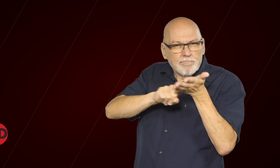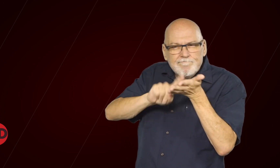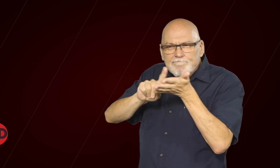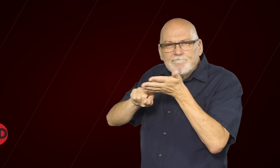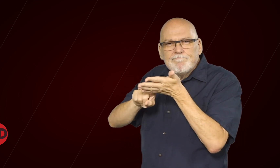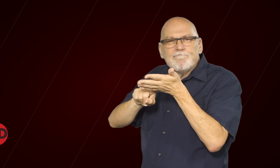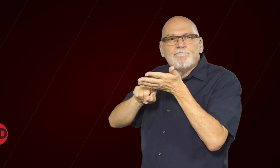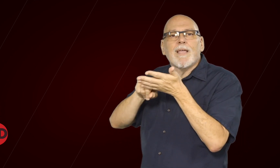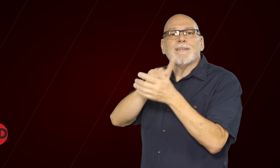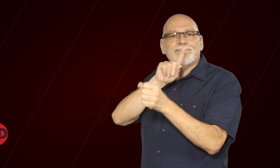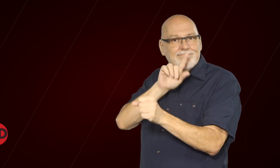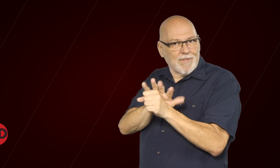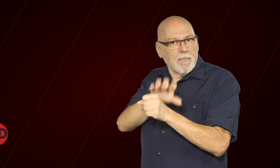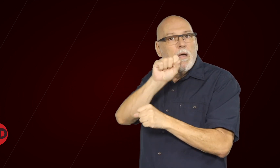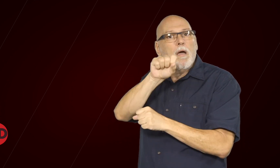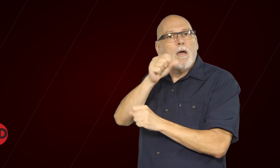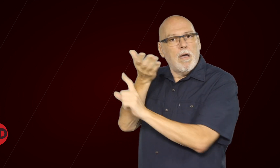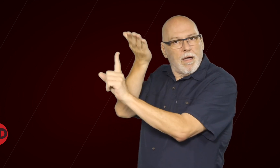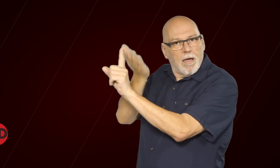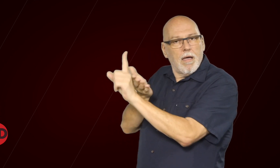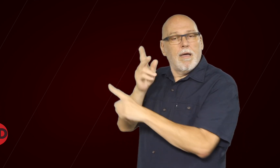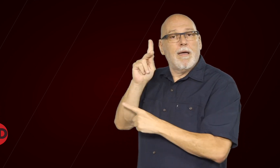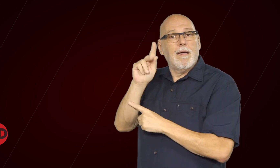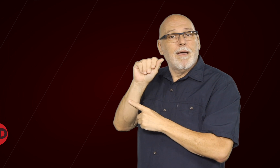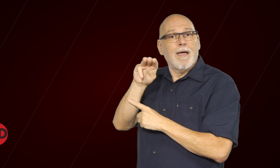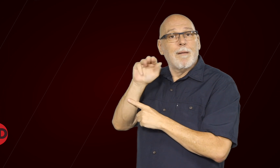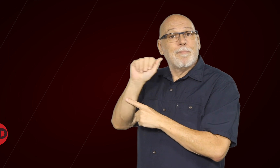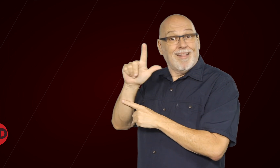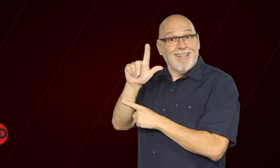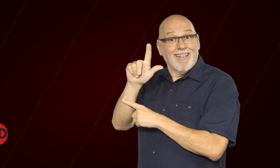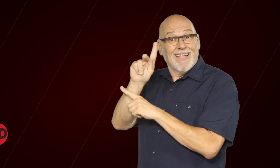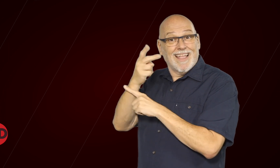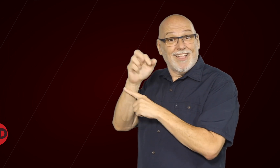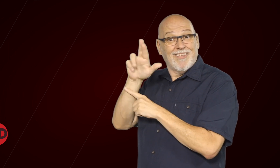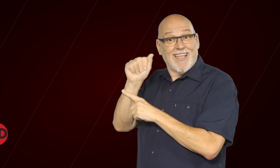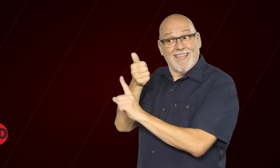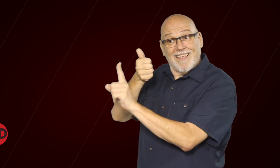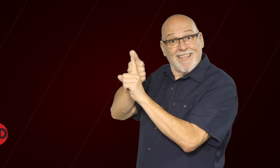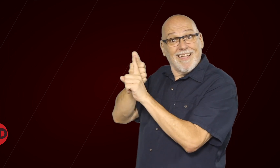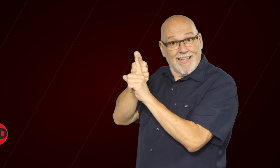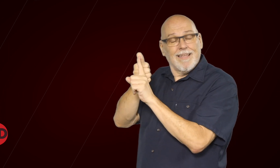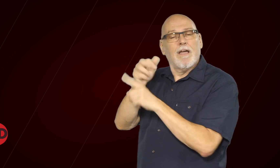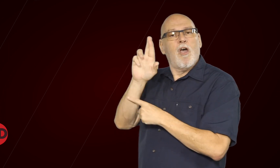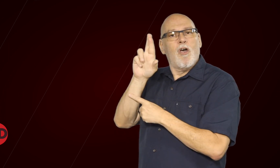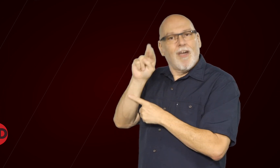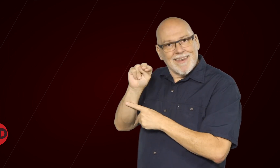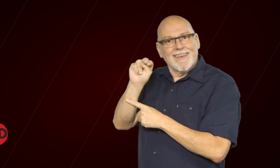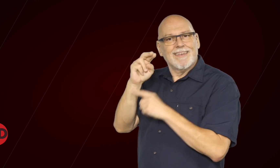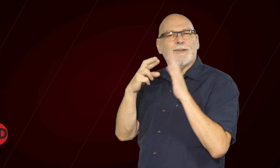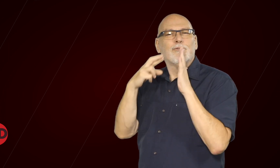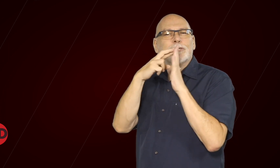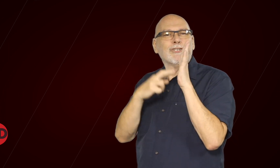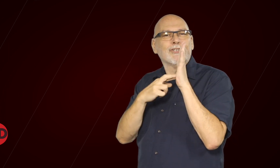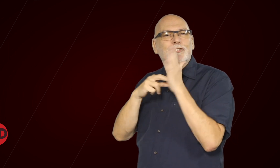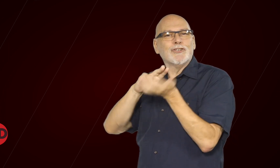available to answer questions. Our research confirms that Kamal Khera